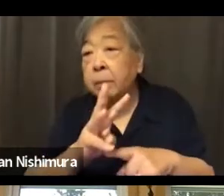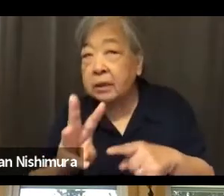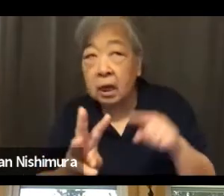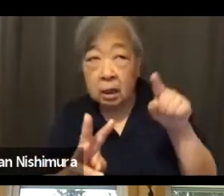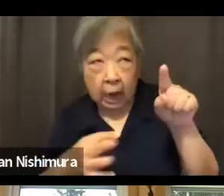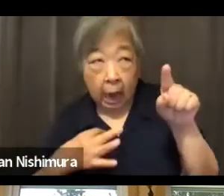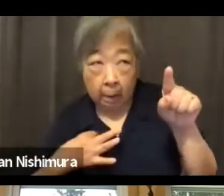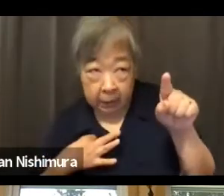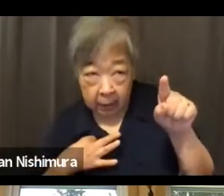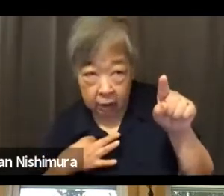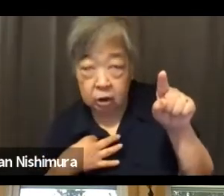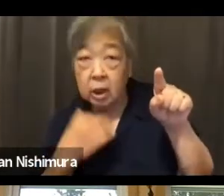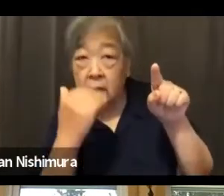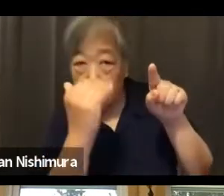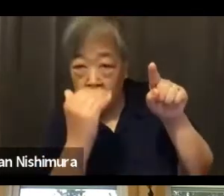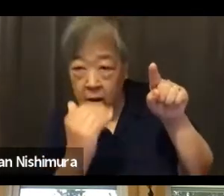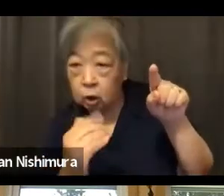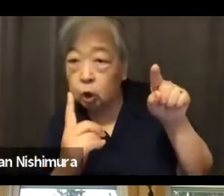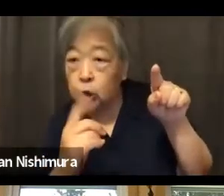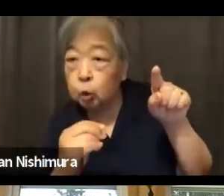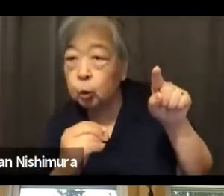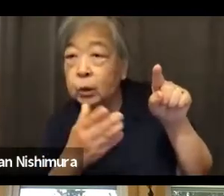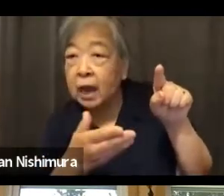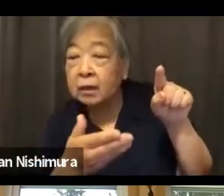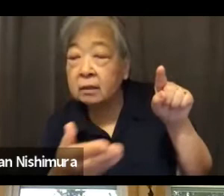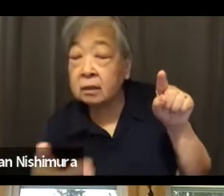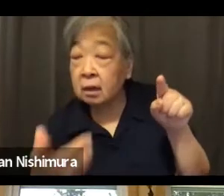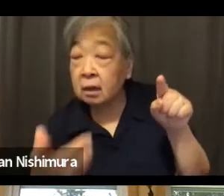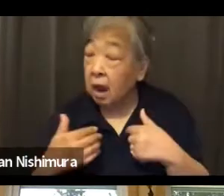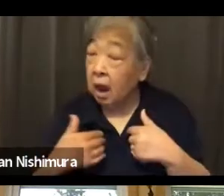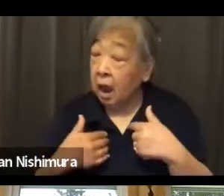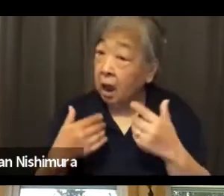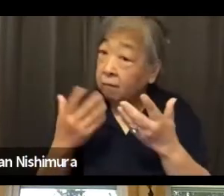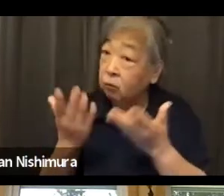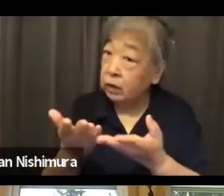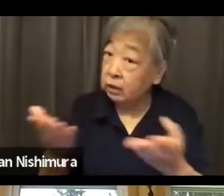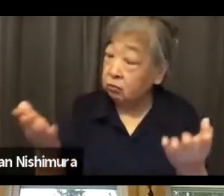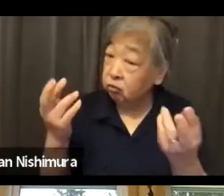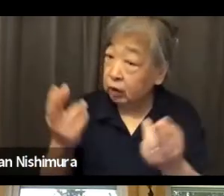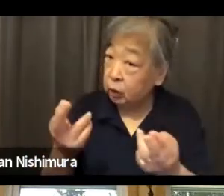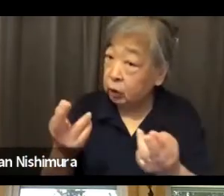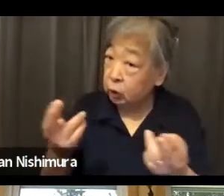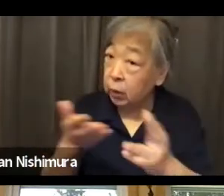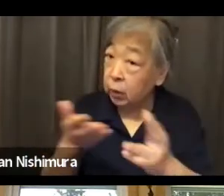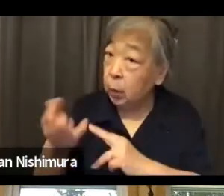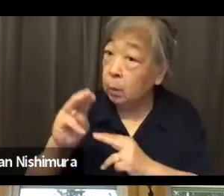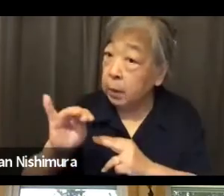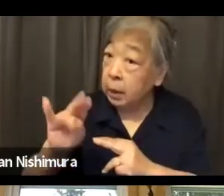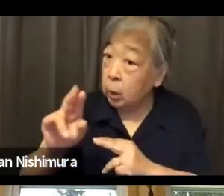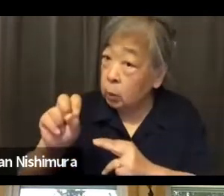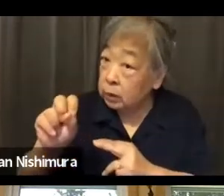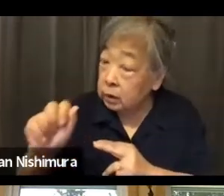Are there resources through Mobility International that a student can begin to explore to clarify